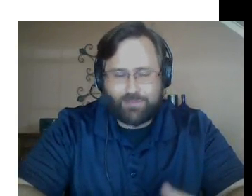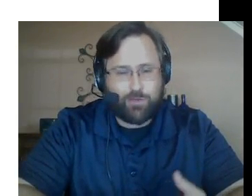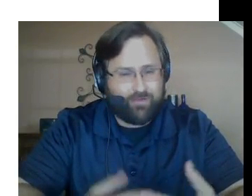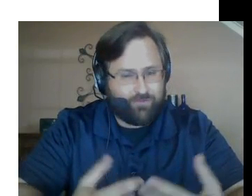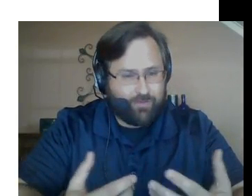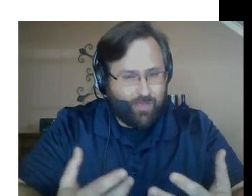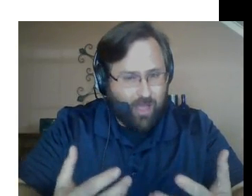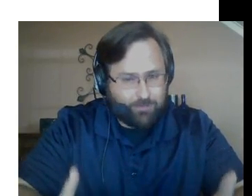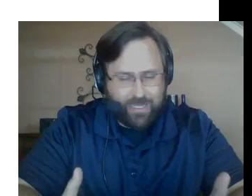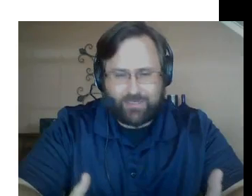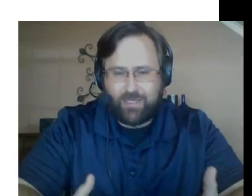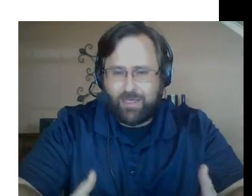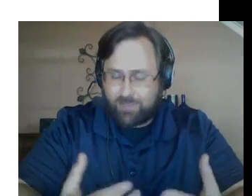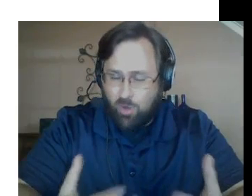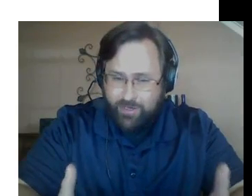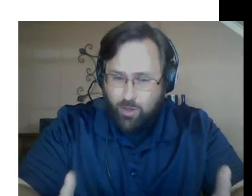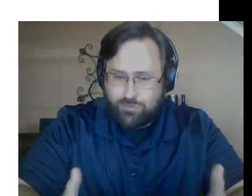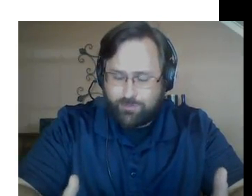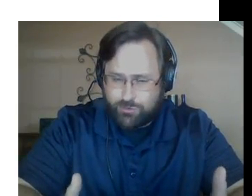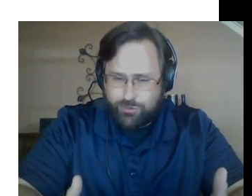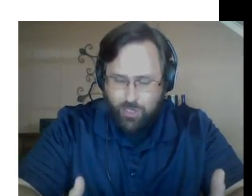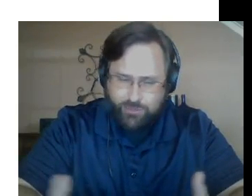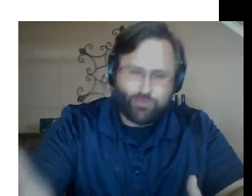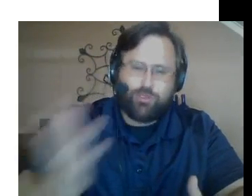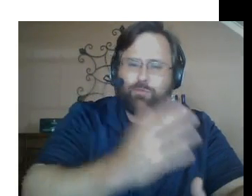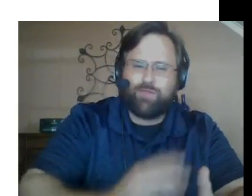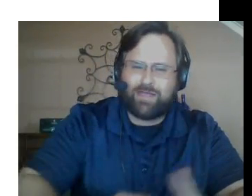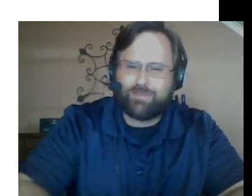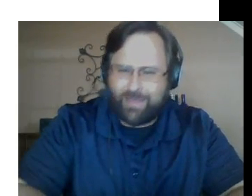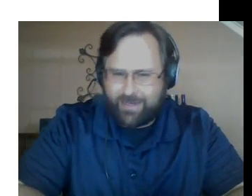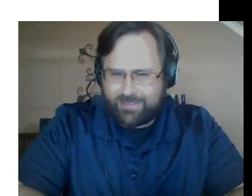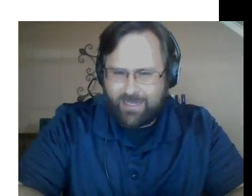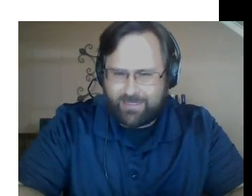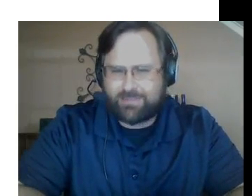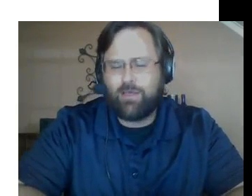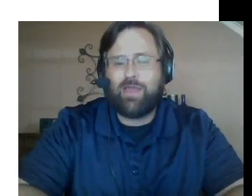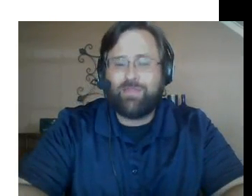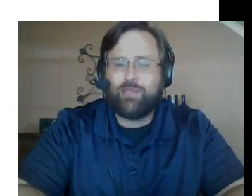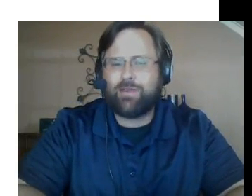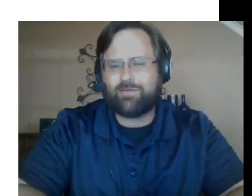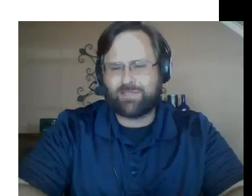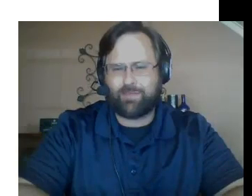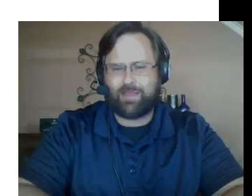so if the object is already known to the person you're talking to you can move that to the beginning of the sentence and then you would have something like